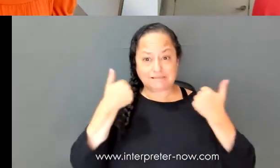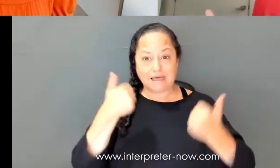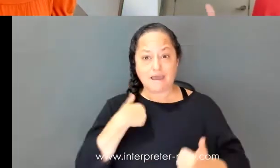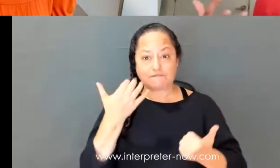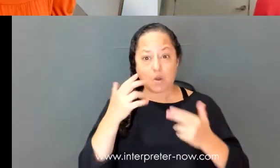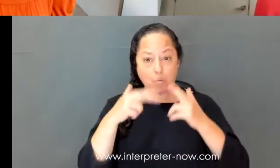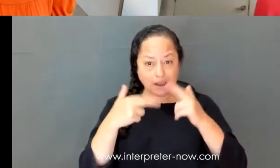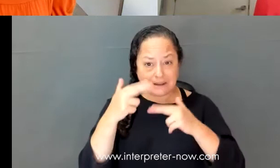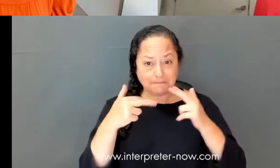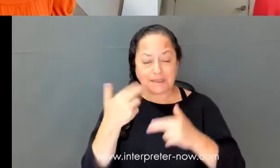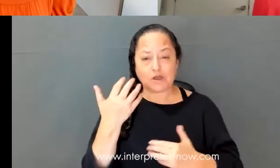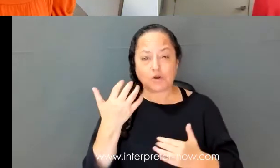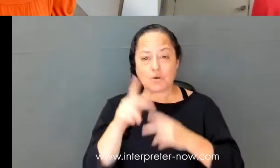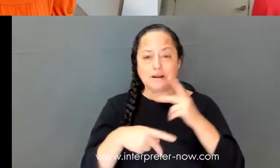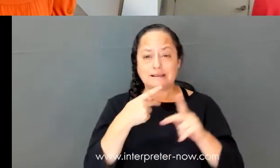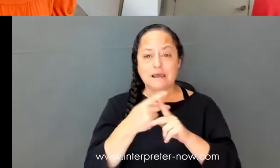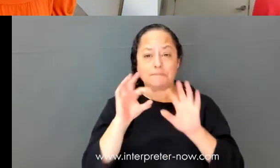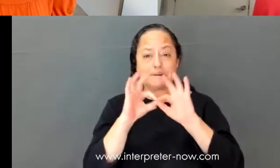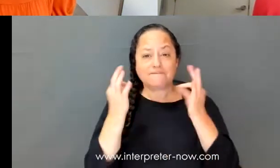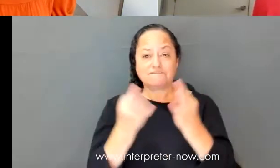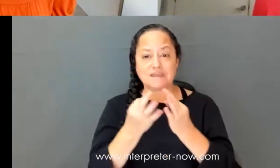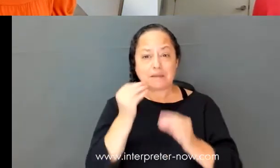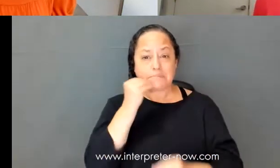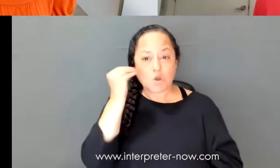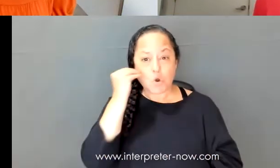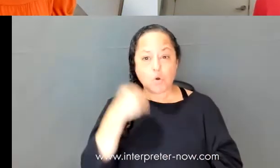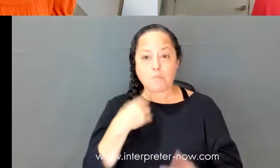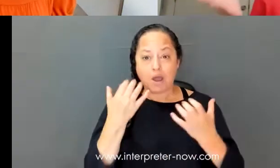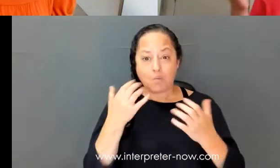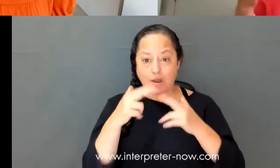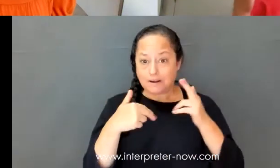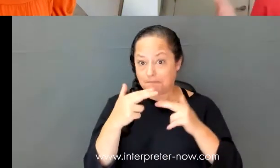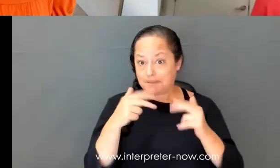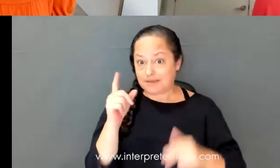Is this the type of home that I want to build?